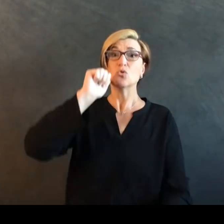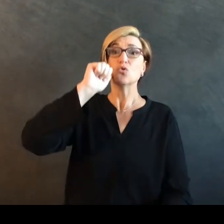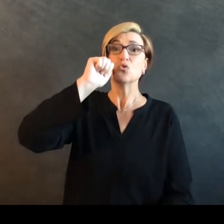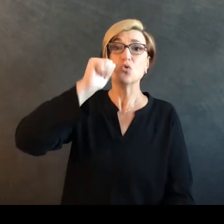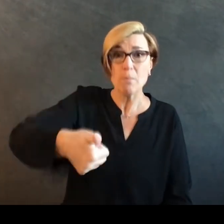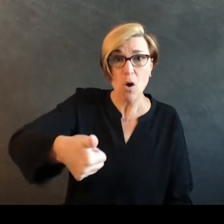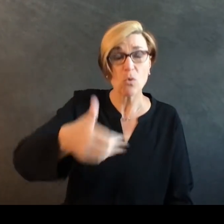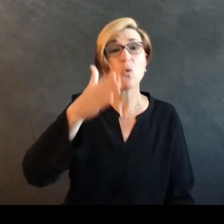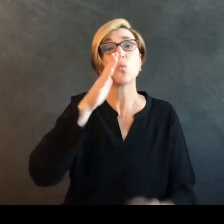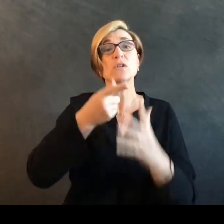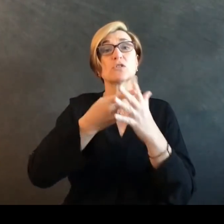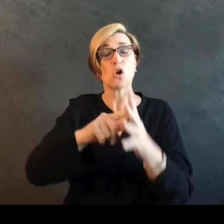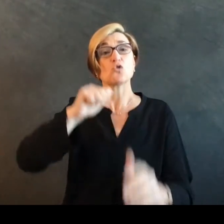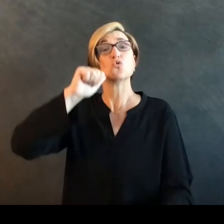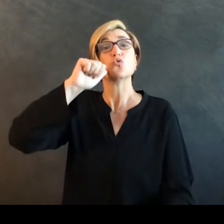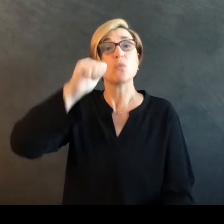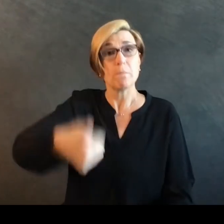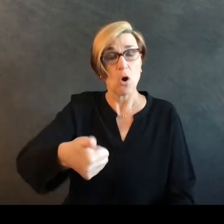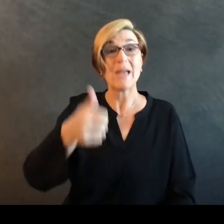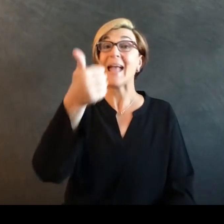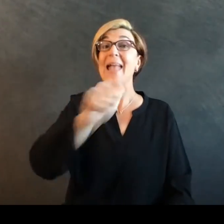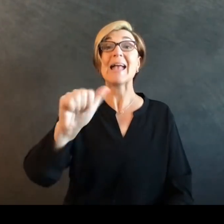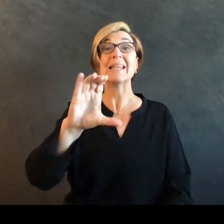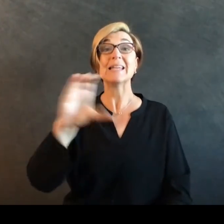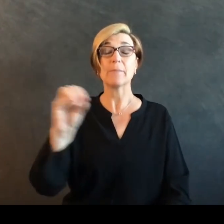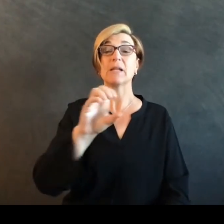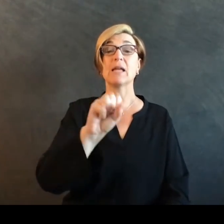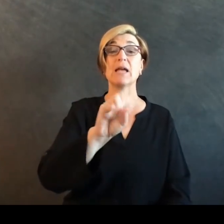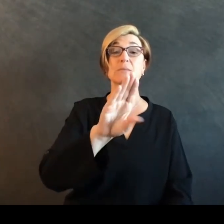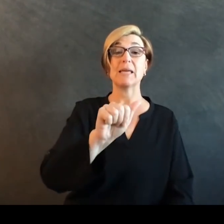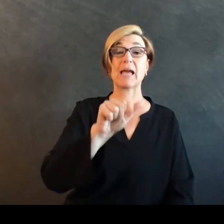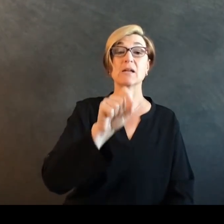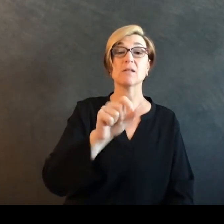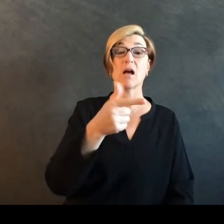go to s be a calm go to Treasury gov you can see the information you need